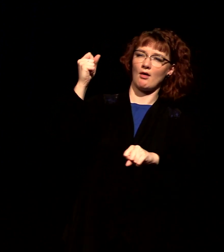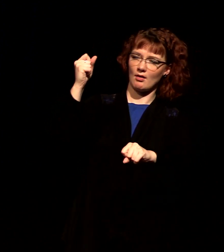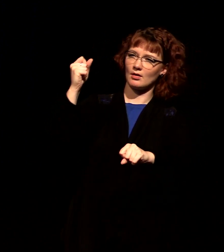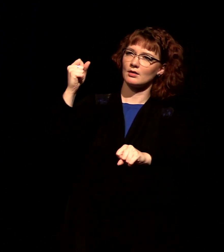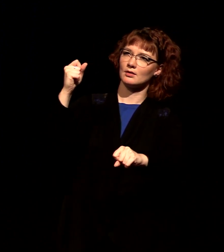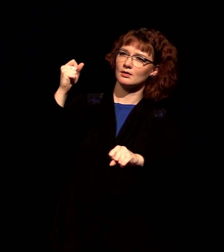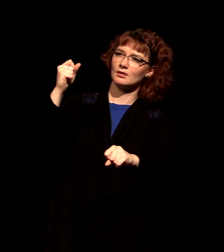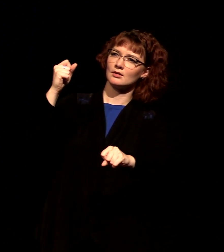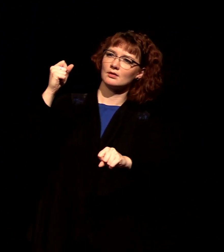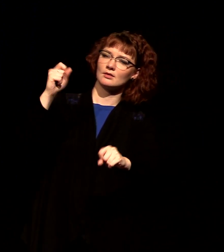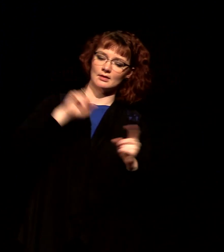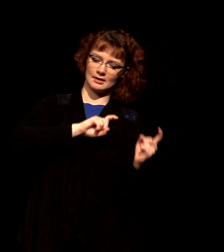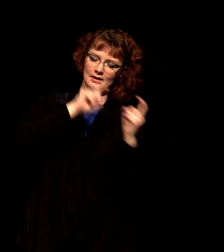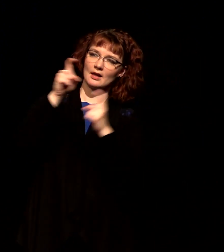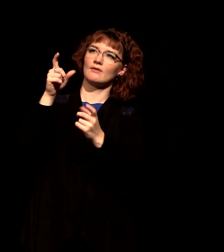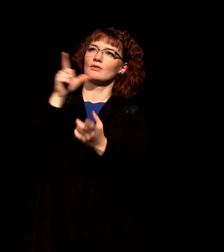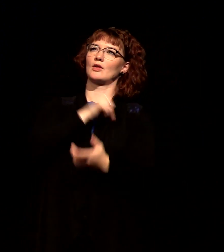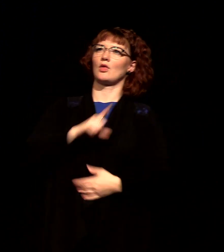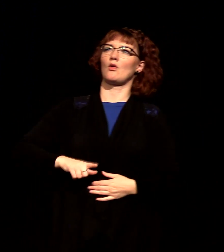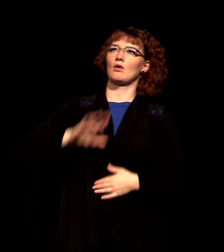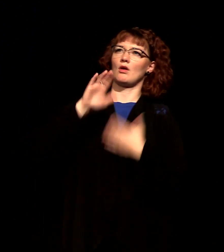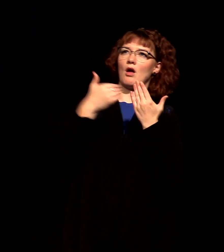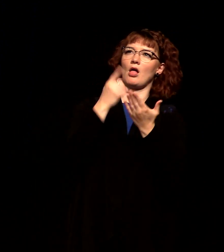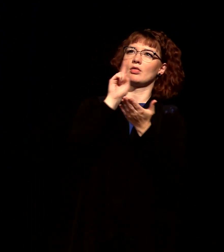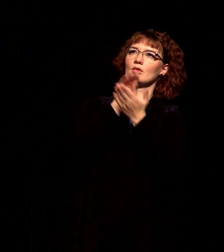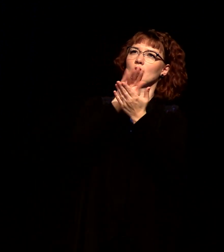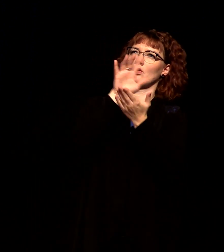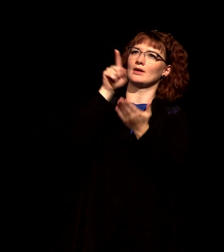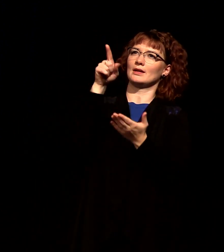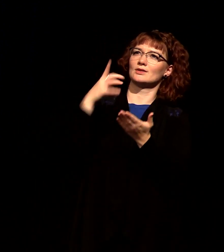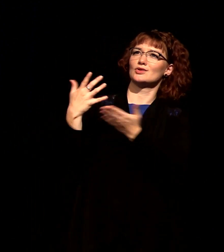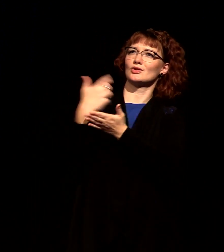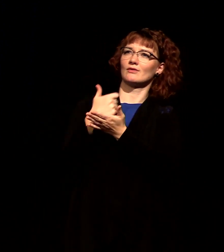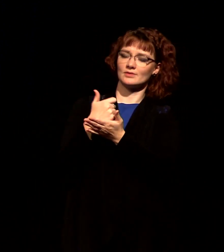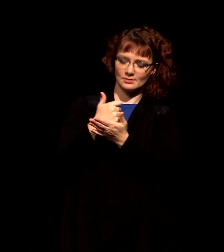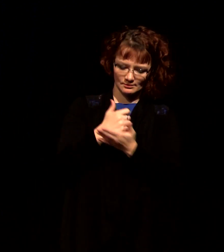offering and come into His courts. Worship the Lord in all